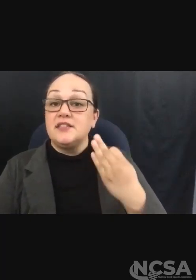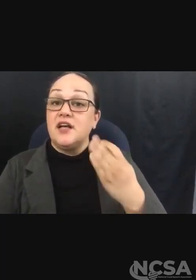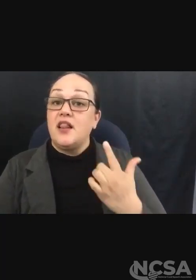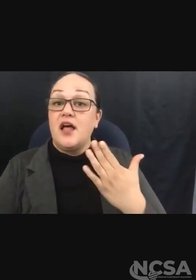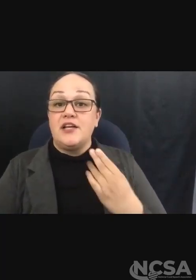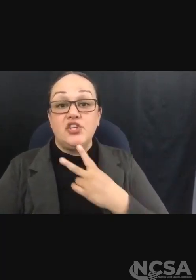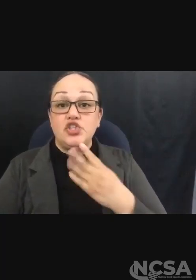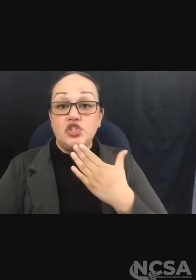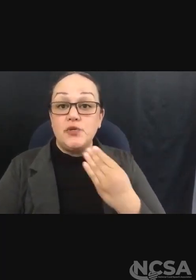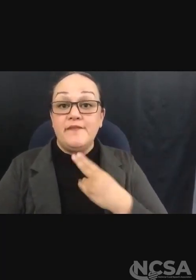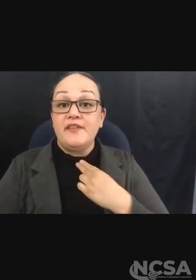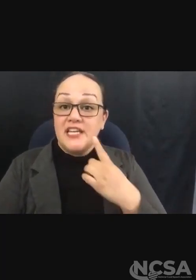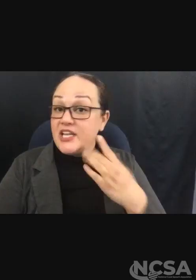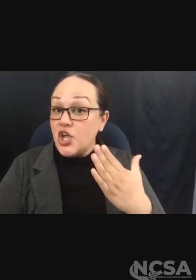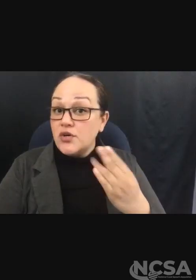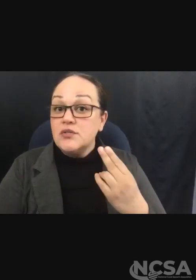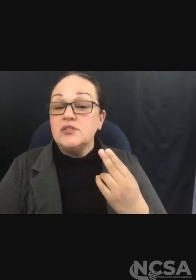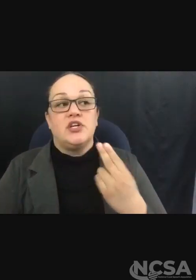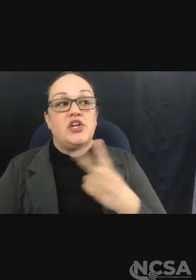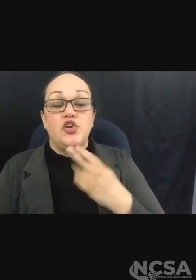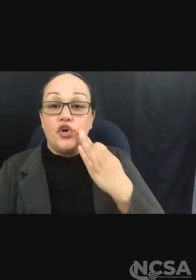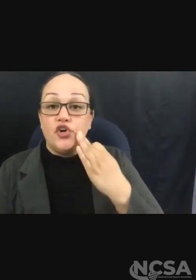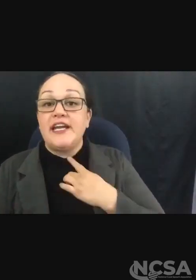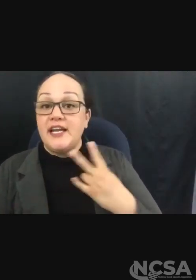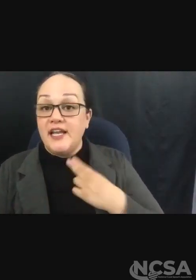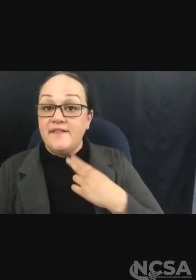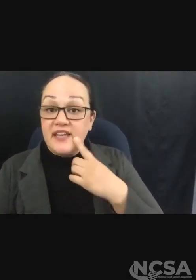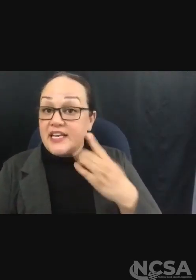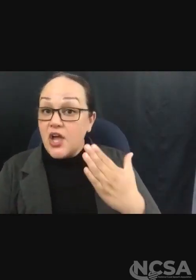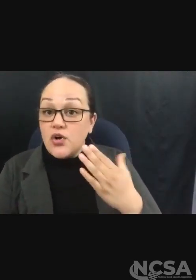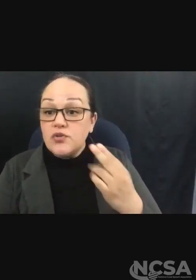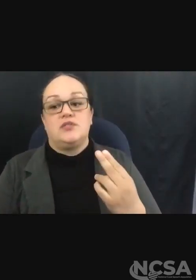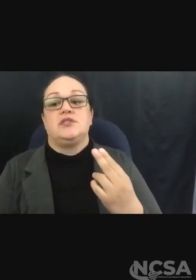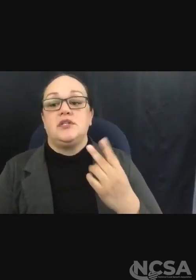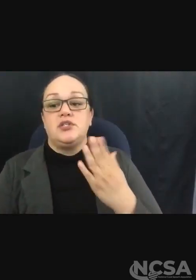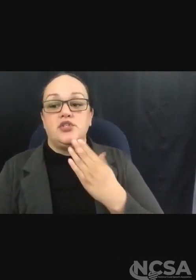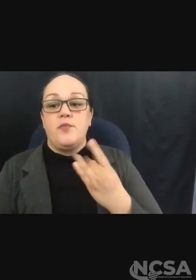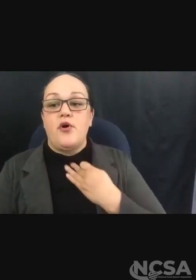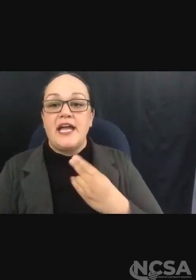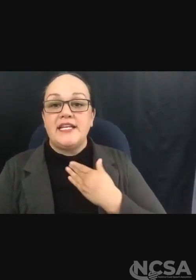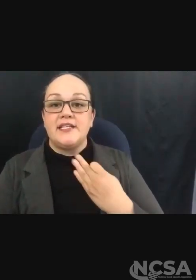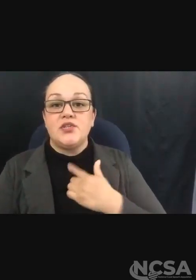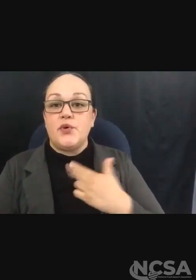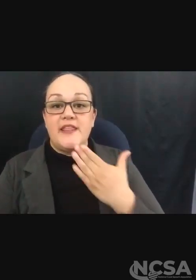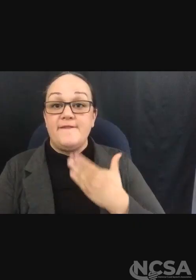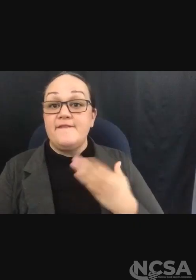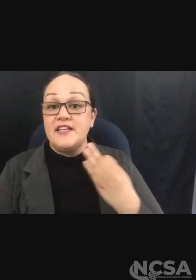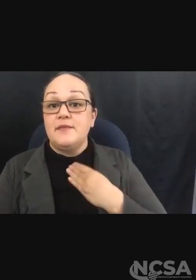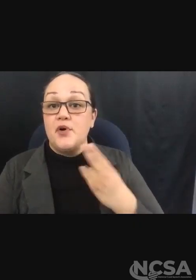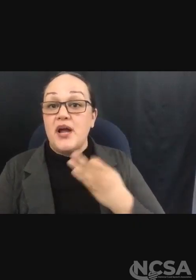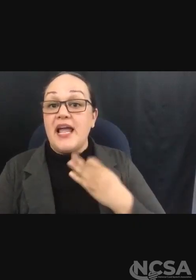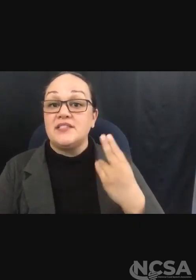Cue reading videos to practice that Facebook has a lot of cueing stuff.